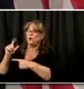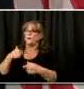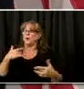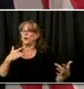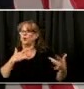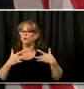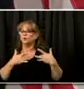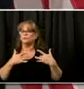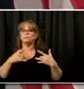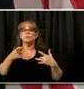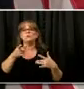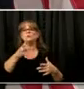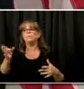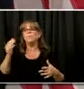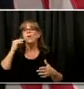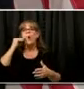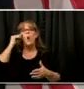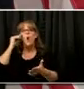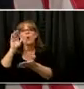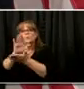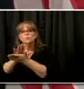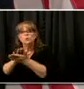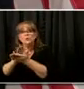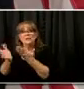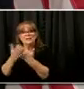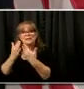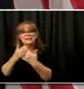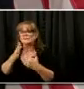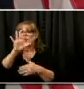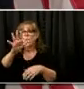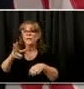includes socialization. There are always some parents in Colorado who successfully do that,